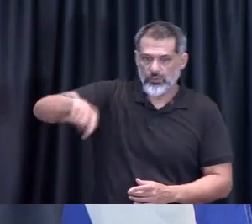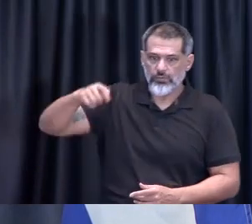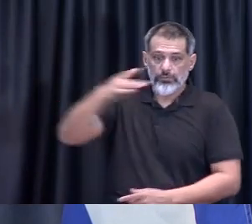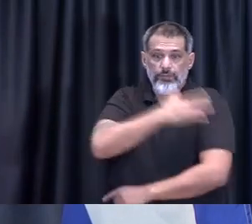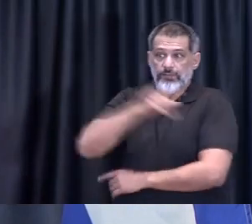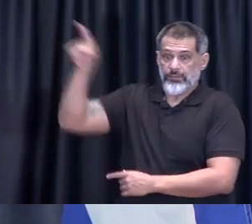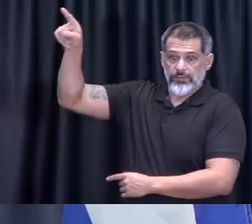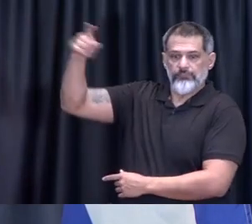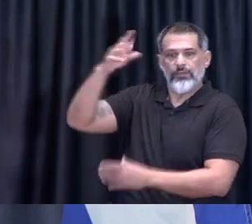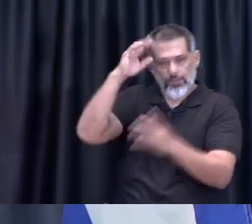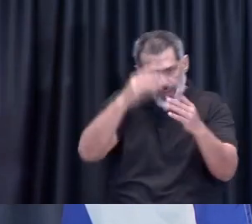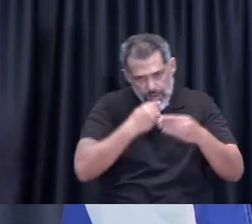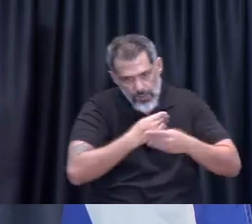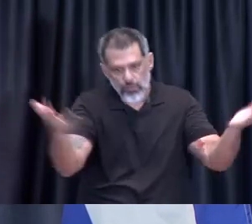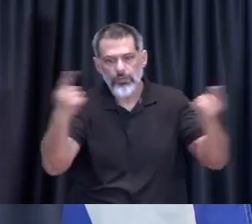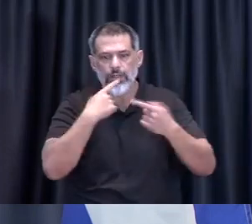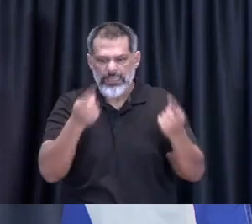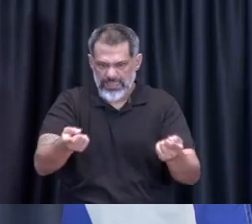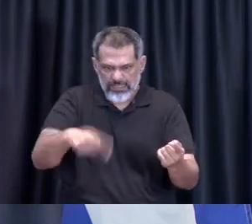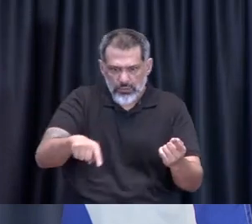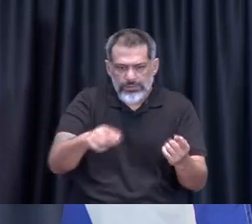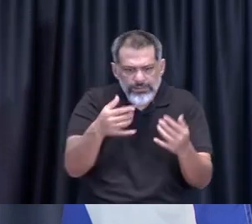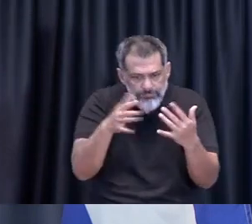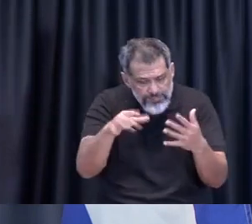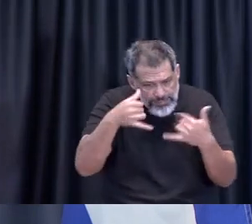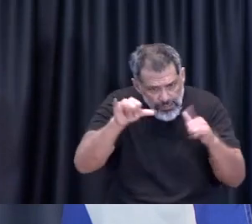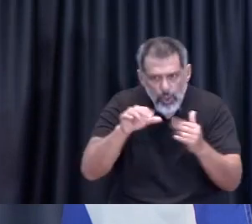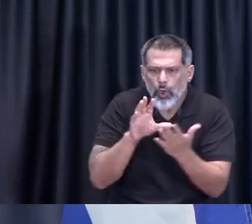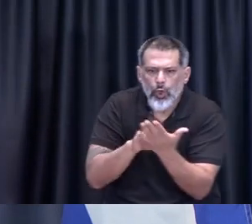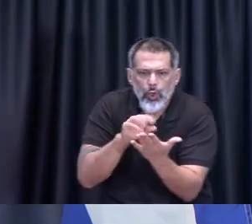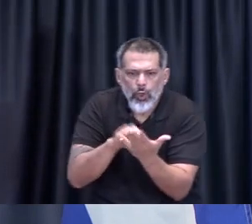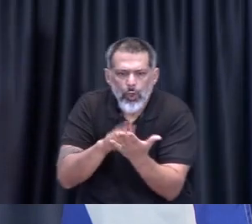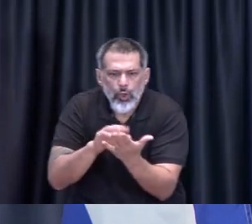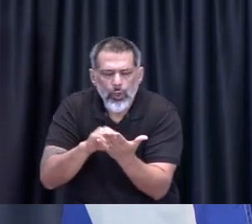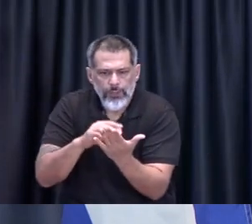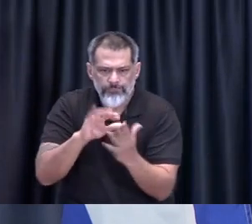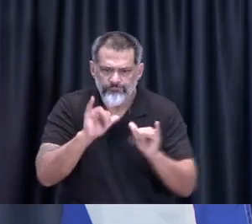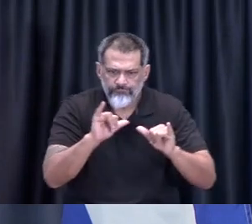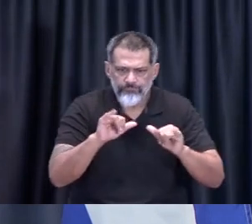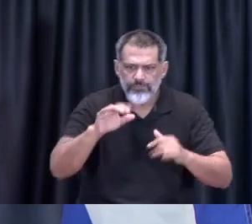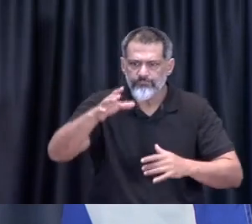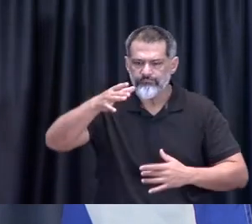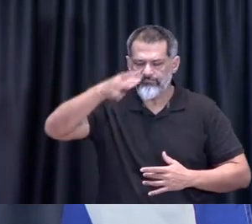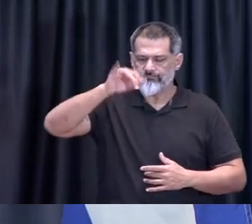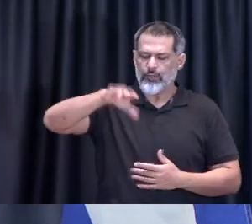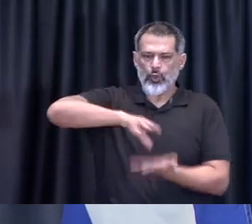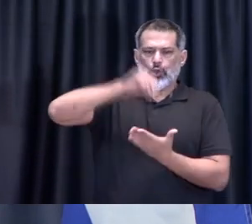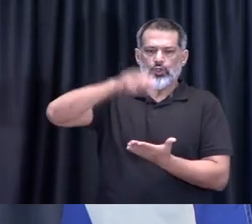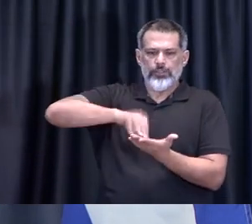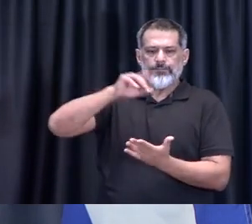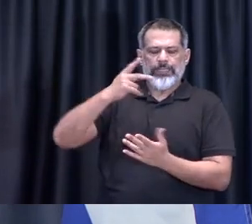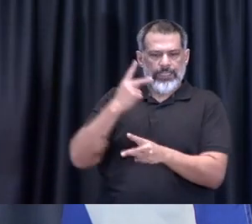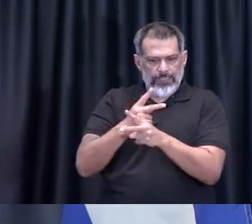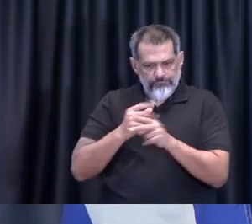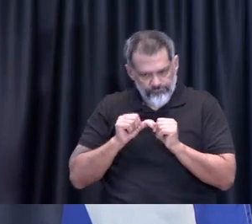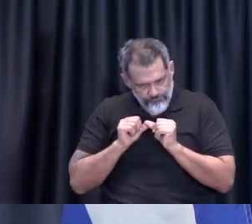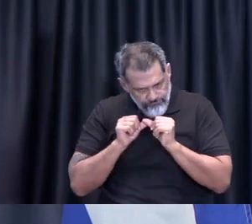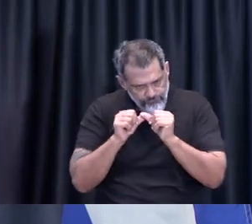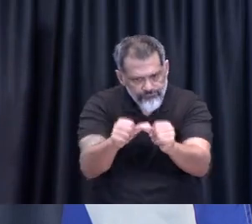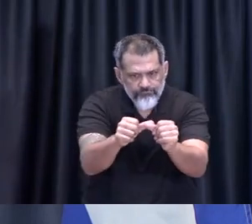heed all those lessons learned and that we use those tools to good use. So I would continue to encourage people, please get